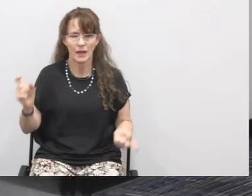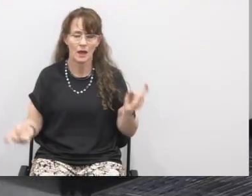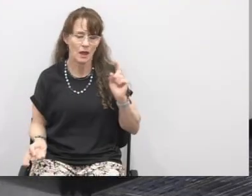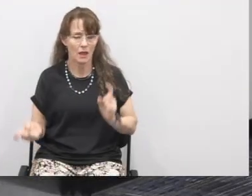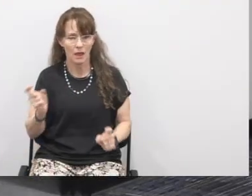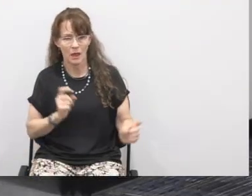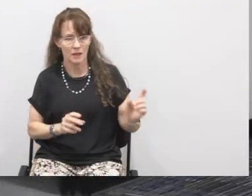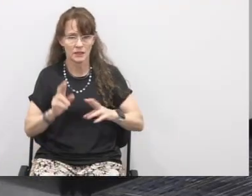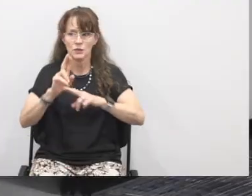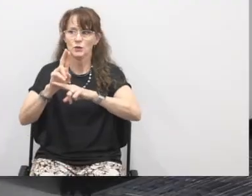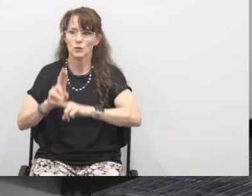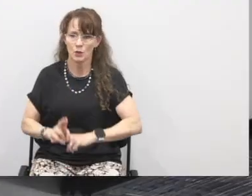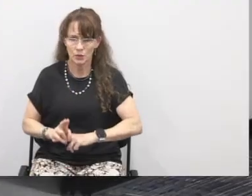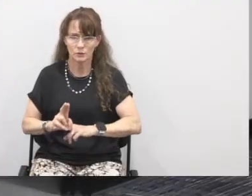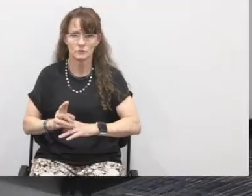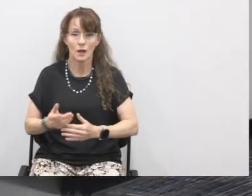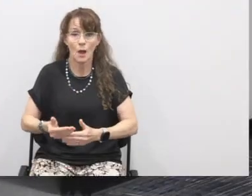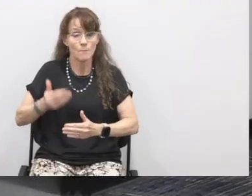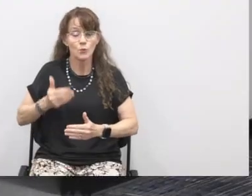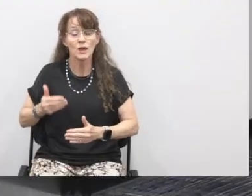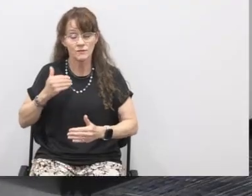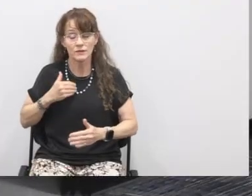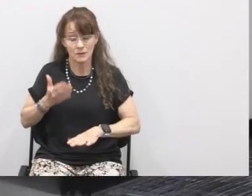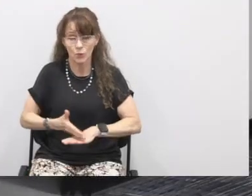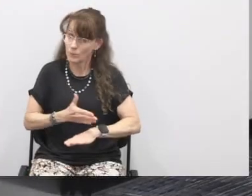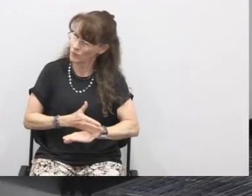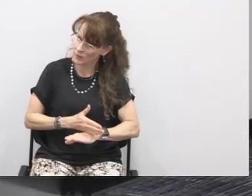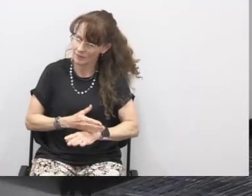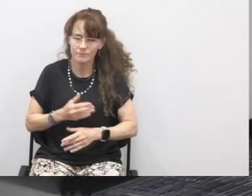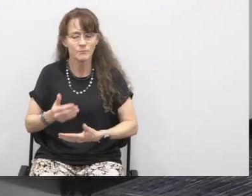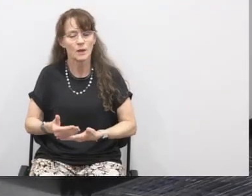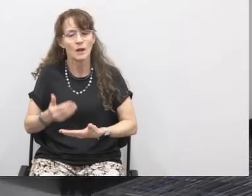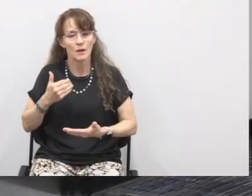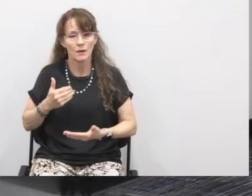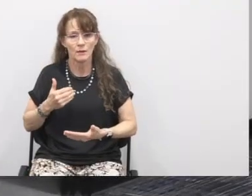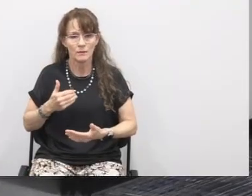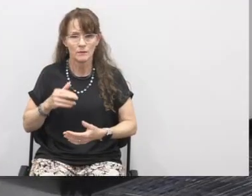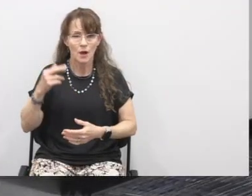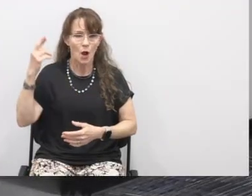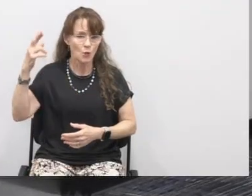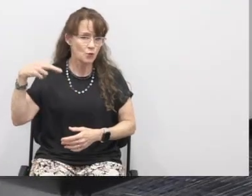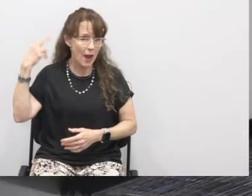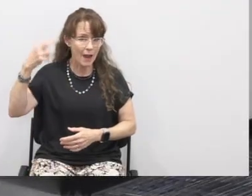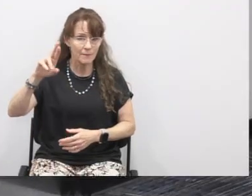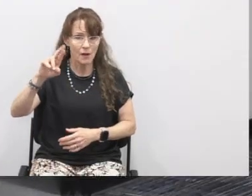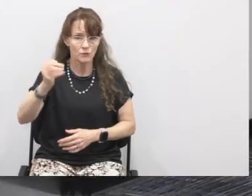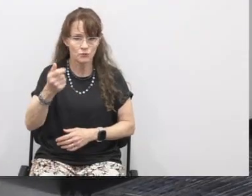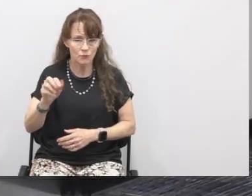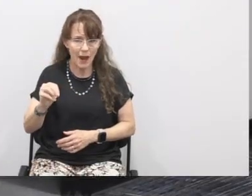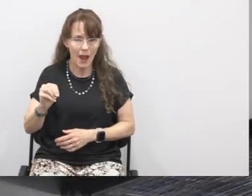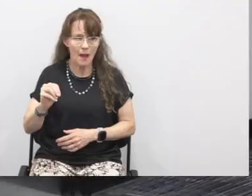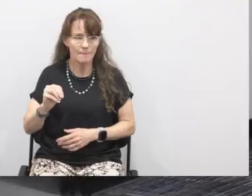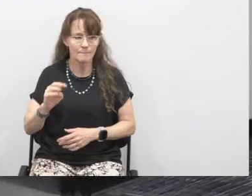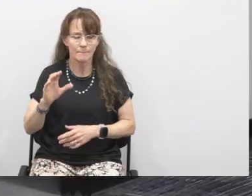And we have previously, we're improving and we're working with them. Our RAMbassadors, which I think is our Link Crew adjacent program